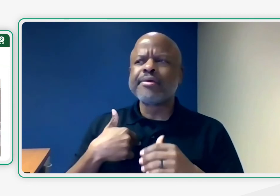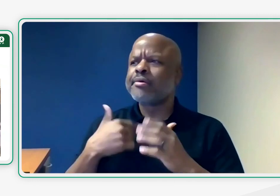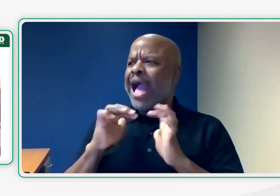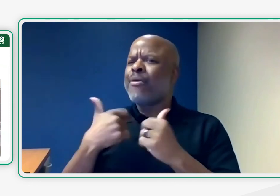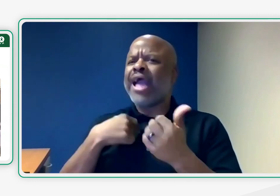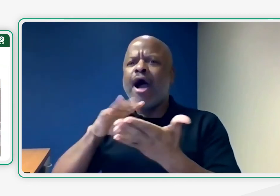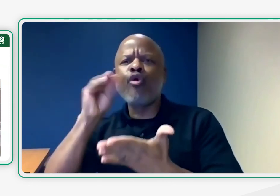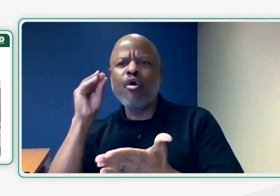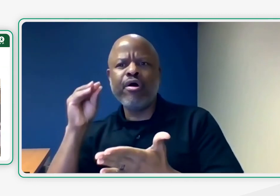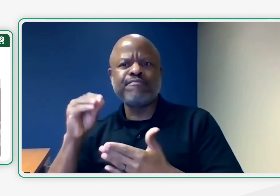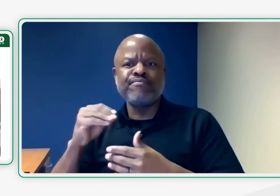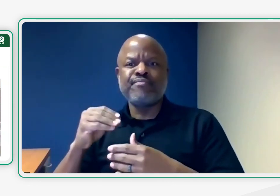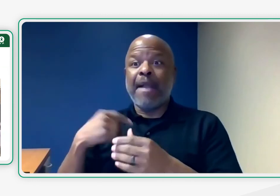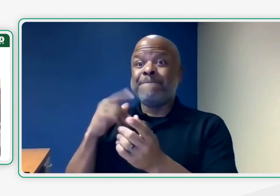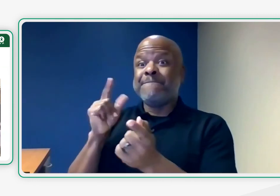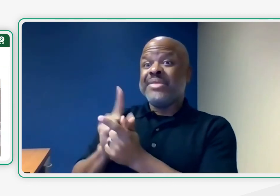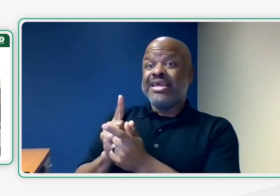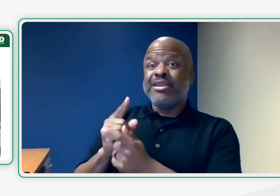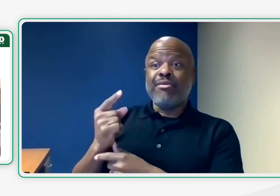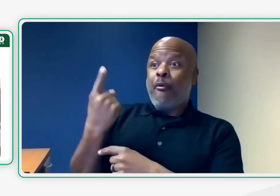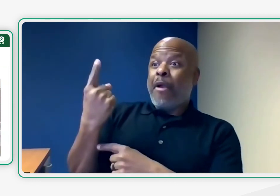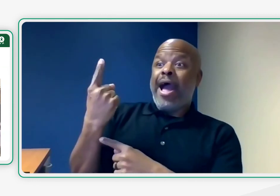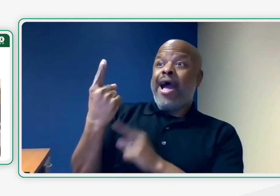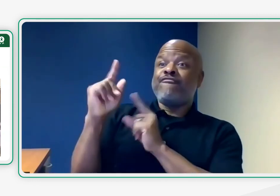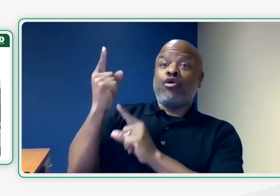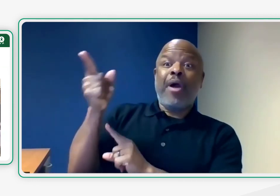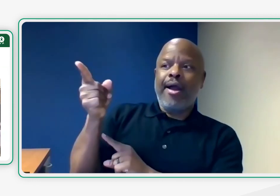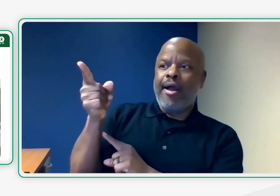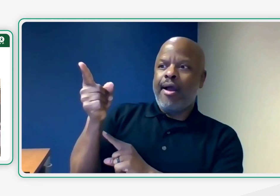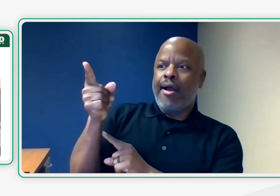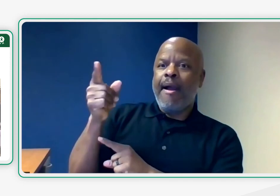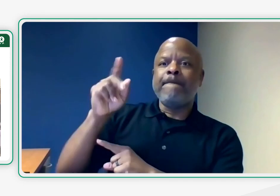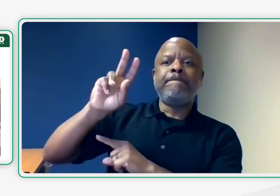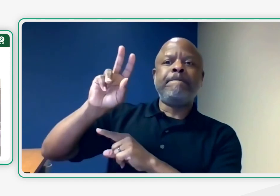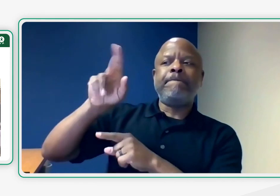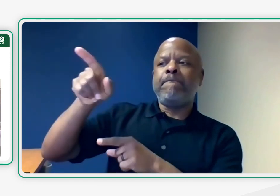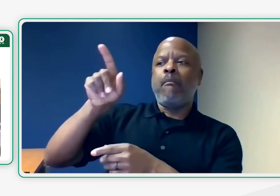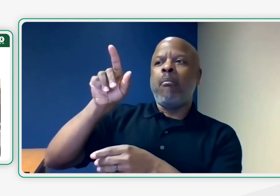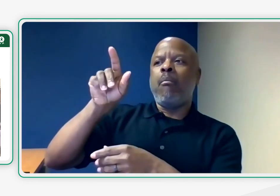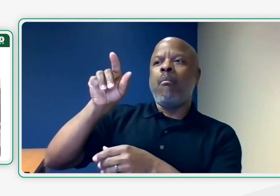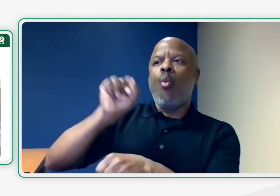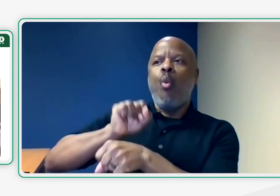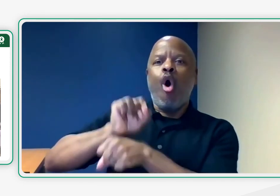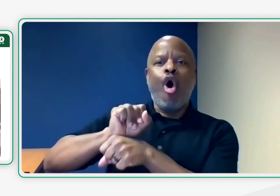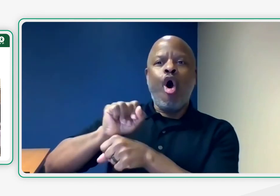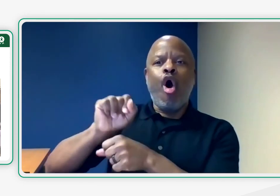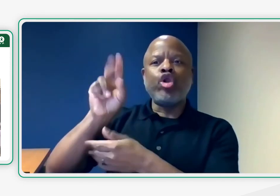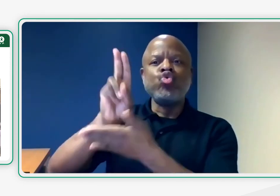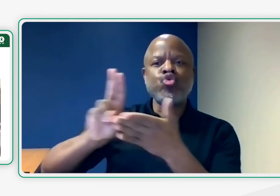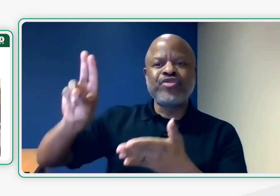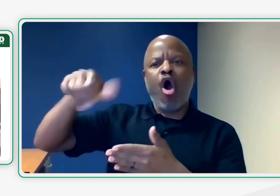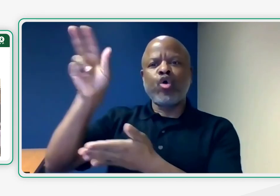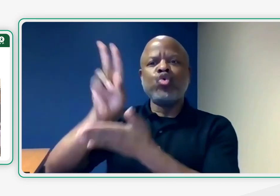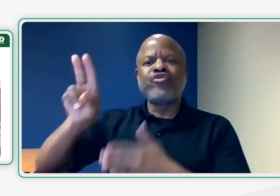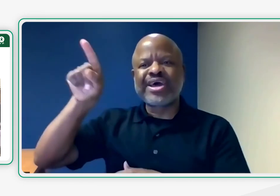I challenged myself to find someone that was better than me, that I could learn from.